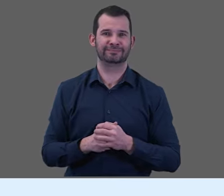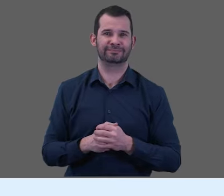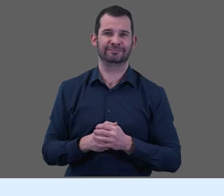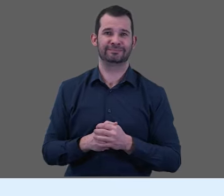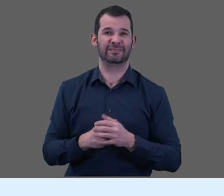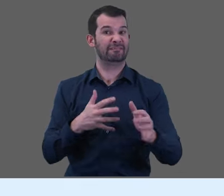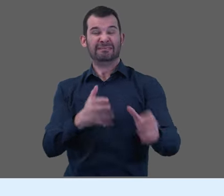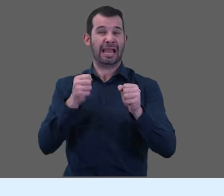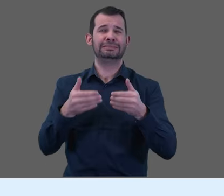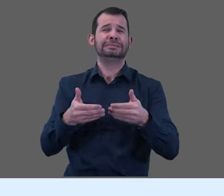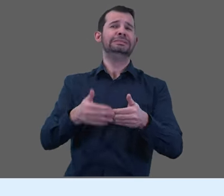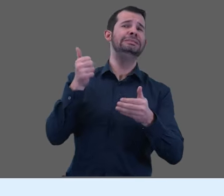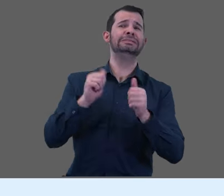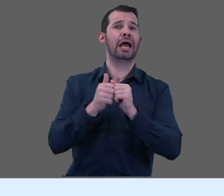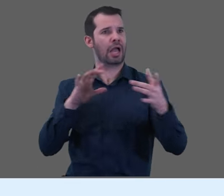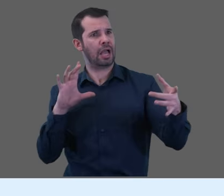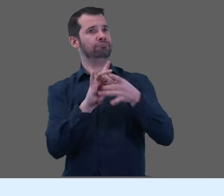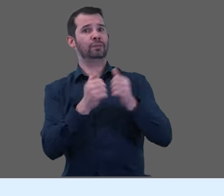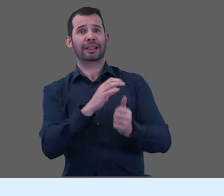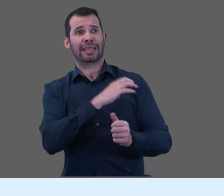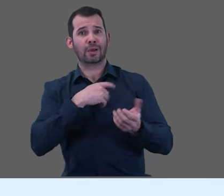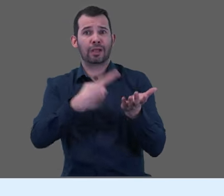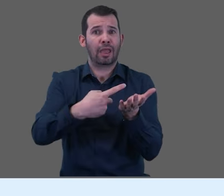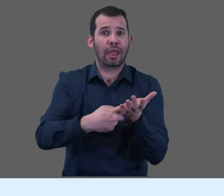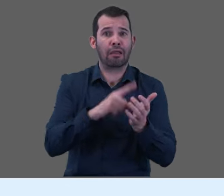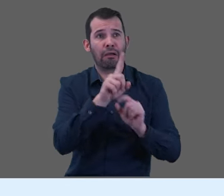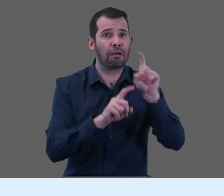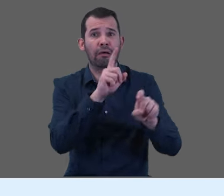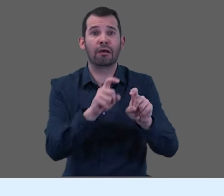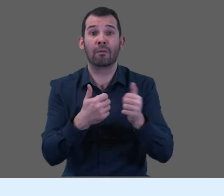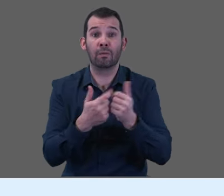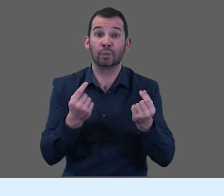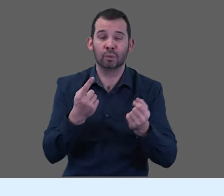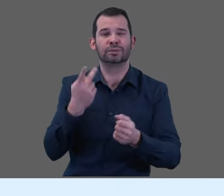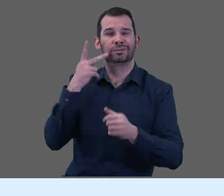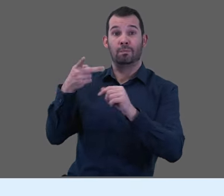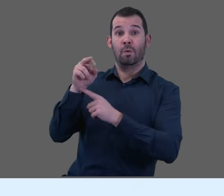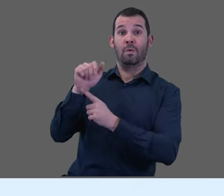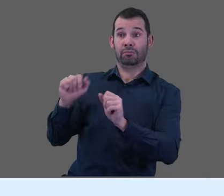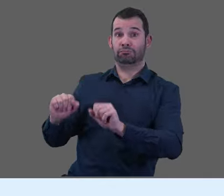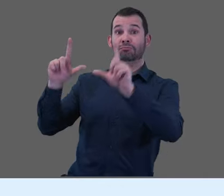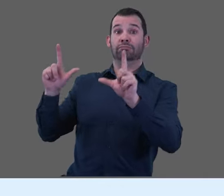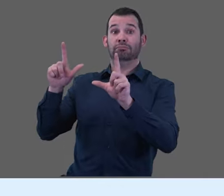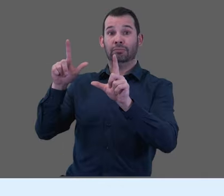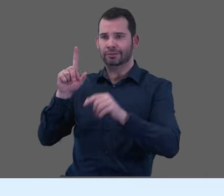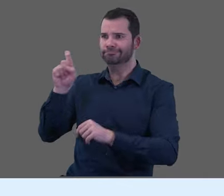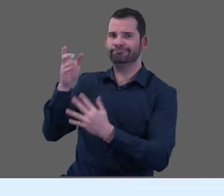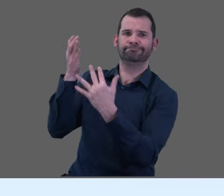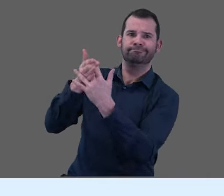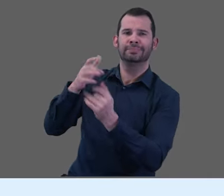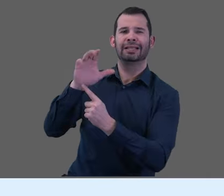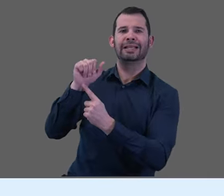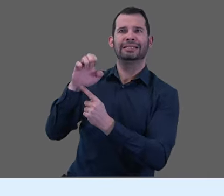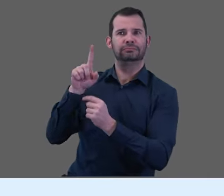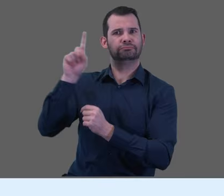The fastest and easiest way to connect with the Council and ask questions in the portal is to log a case.